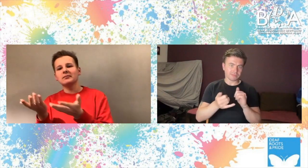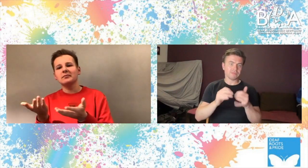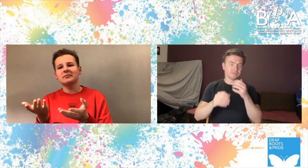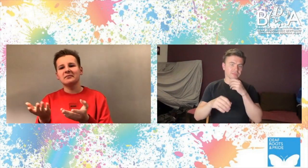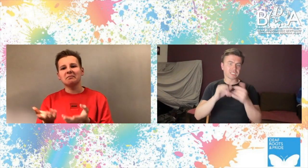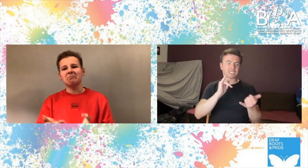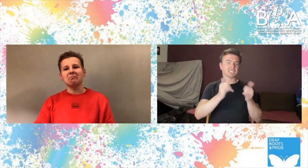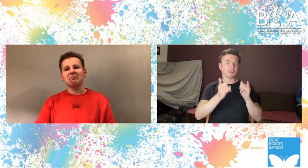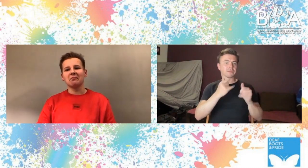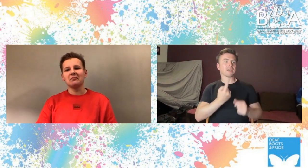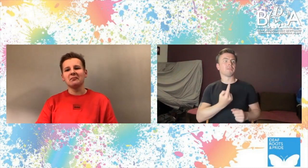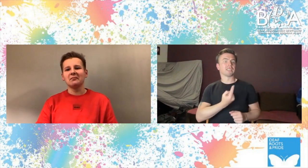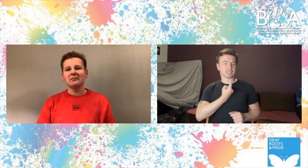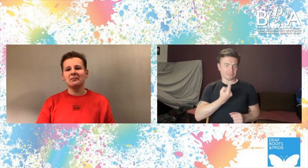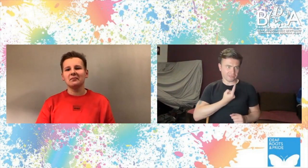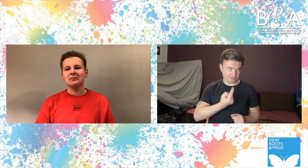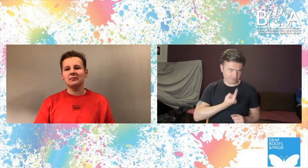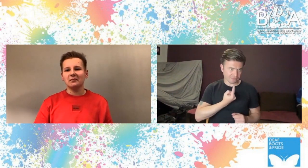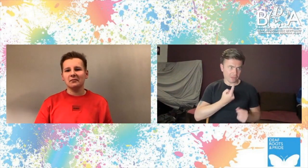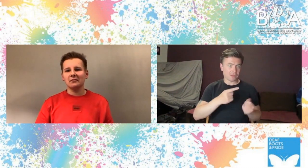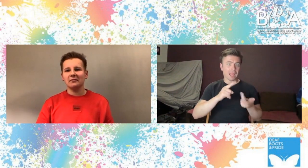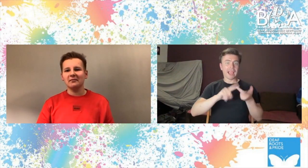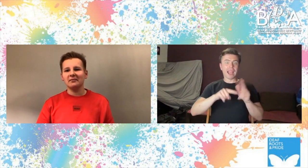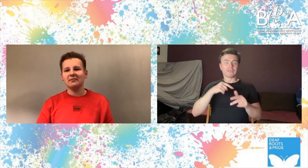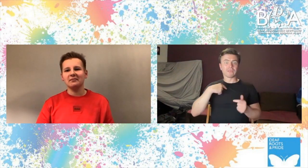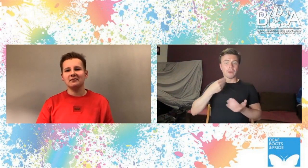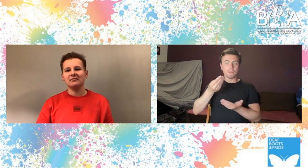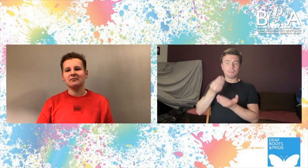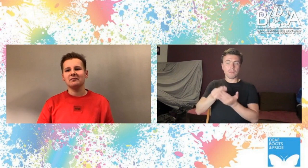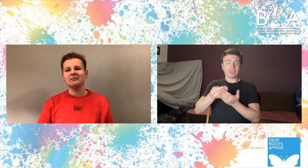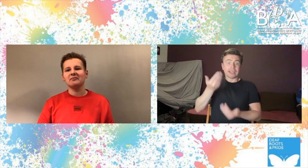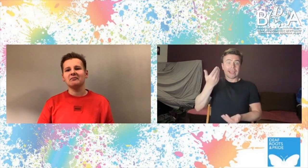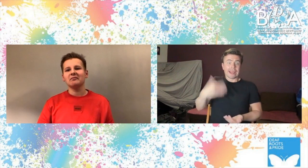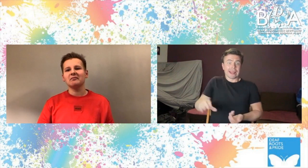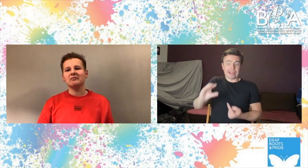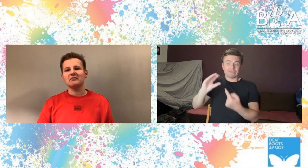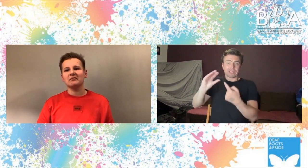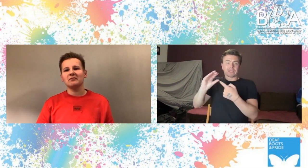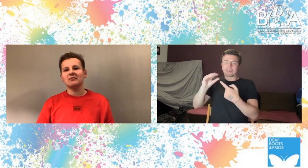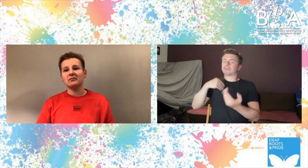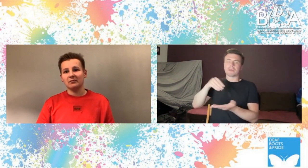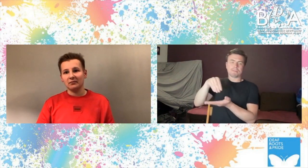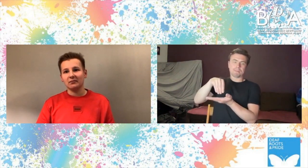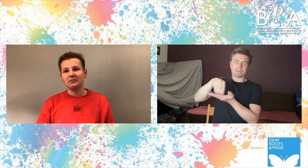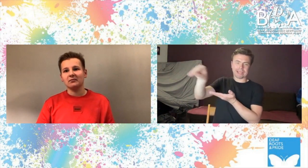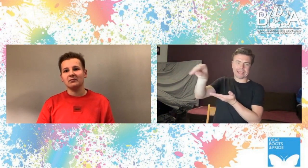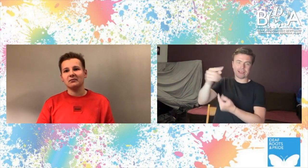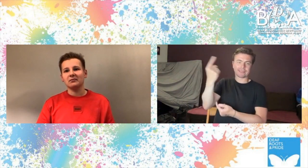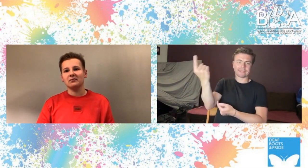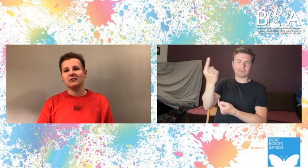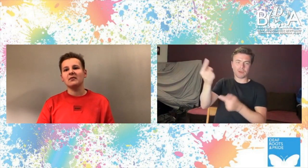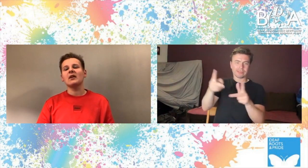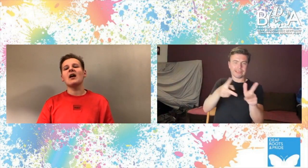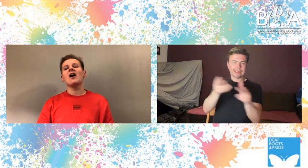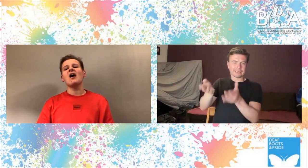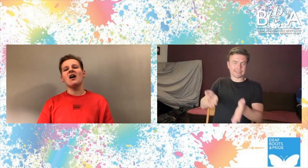Sometimes I do it myself. If I’ve got enough money left, I will pay someone